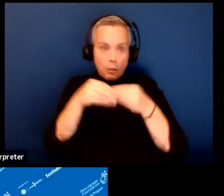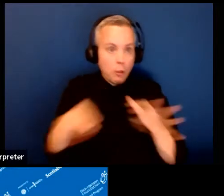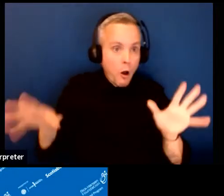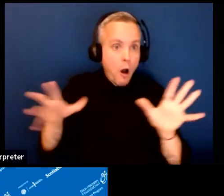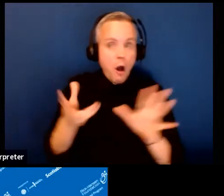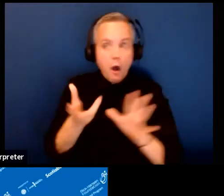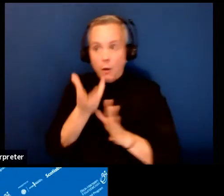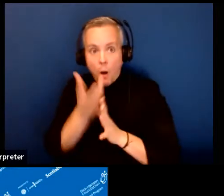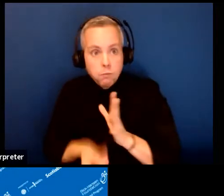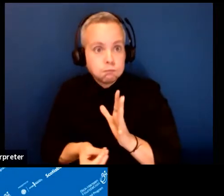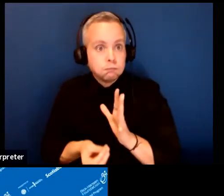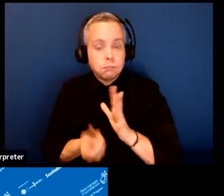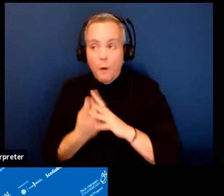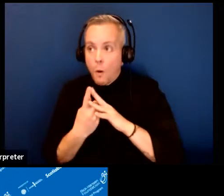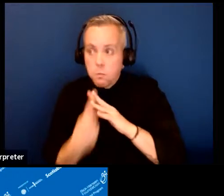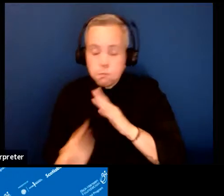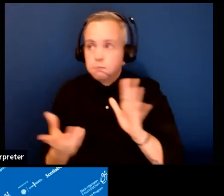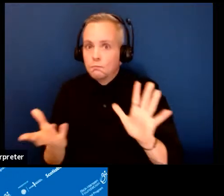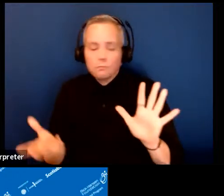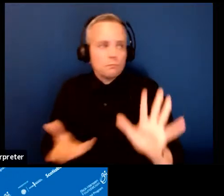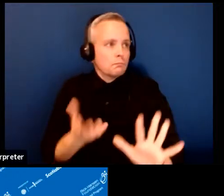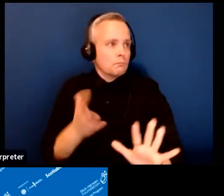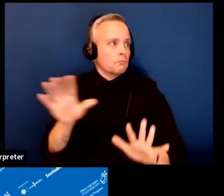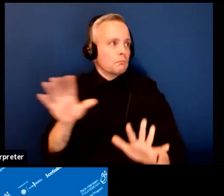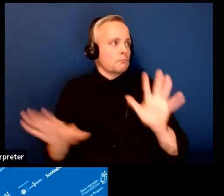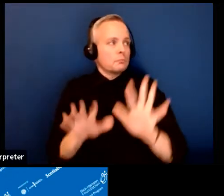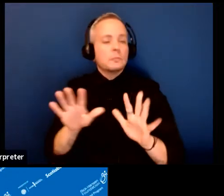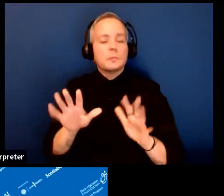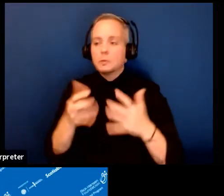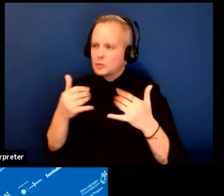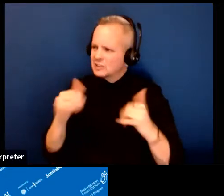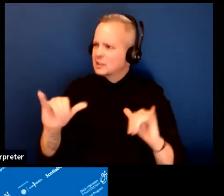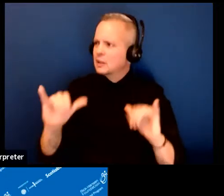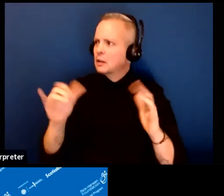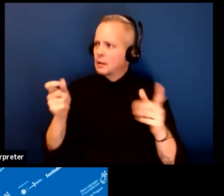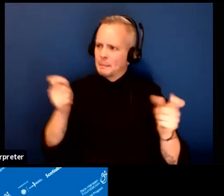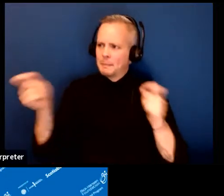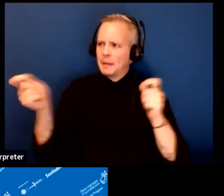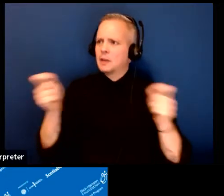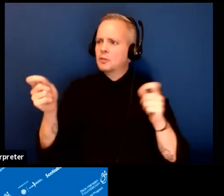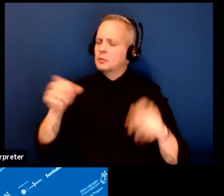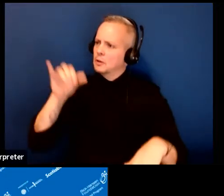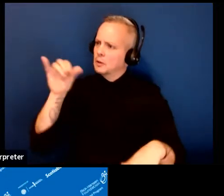AND SOMEHOW WE MANAGE TO SORT OF CIRCLE AND FIGURE IT OUT.